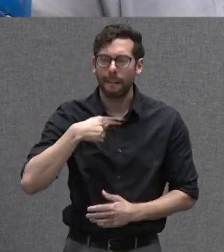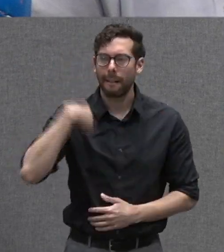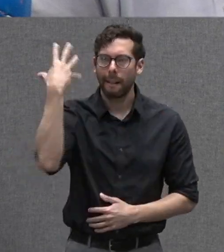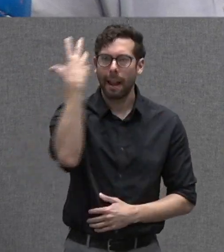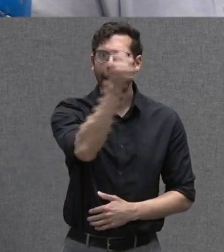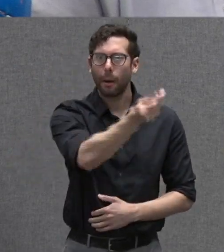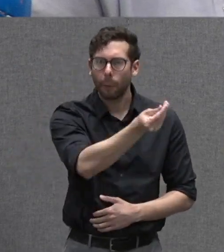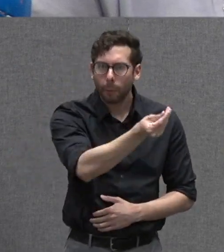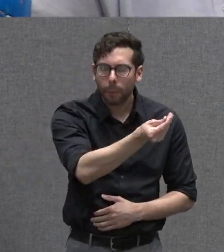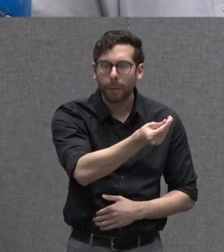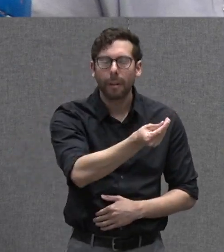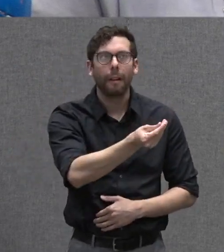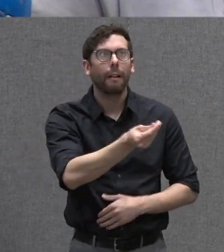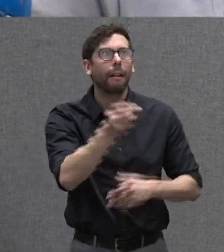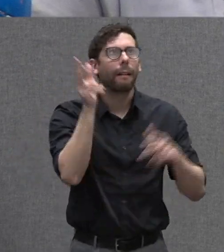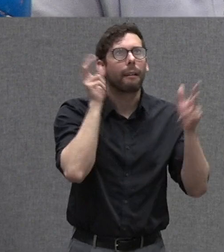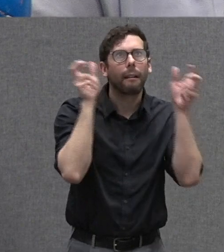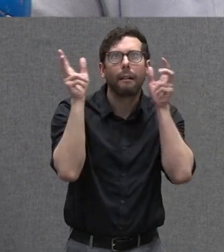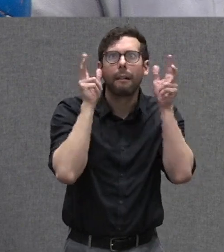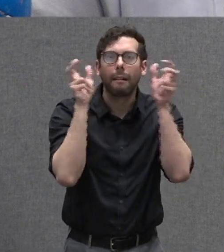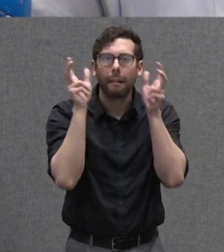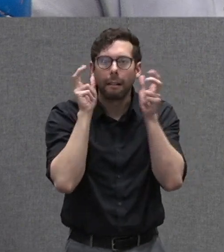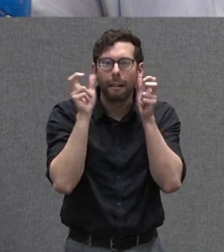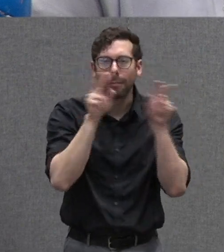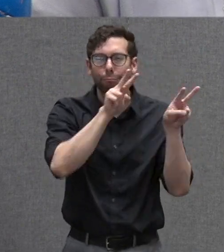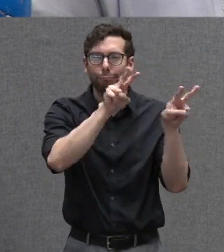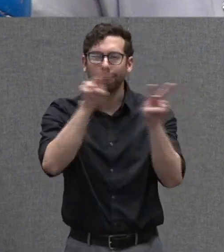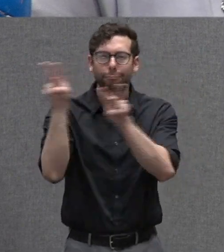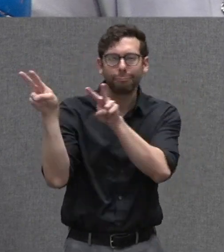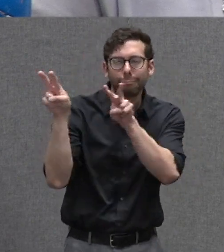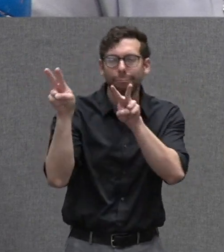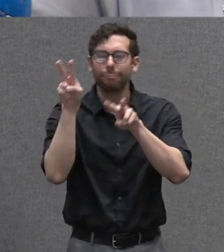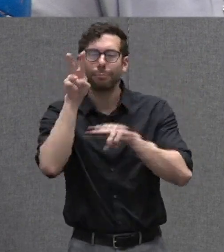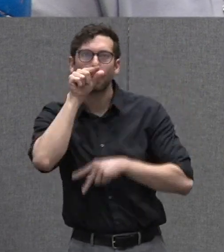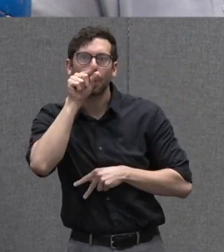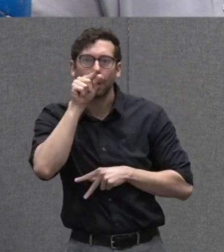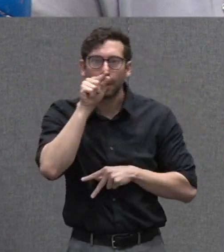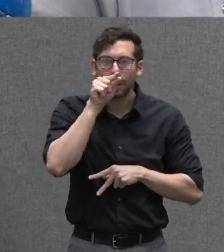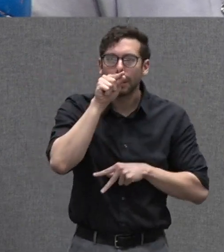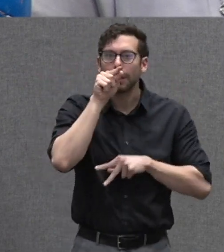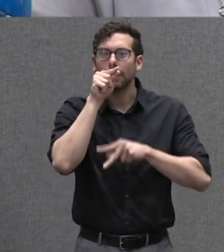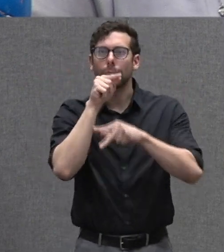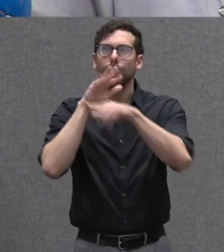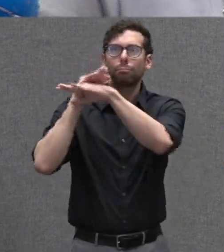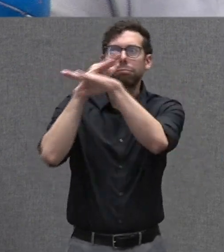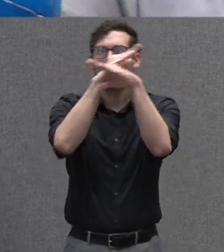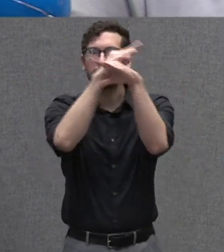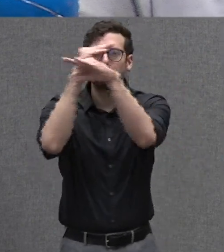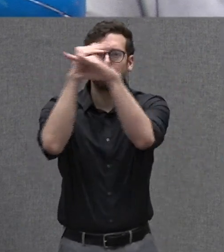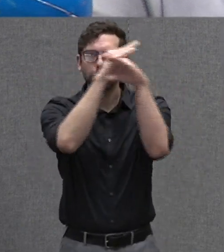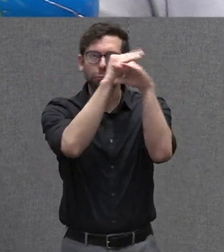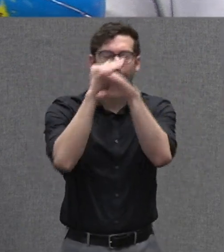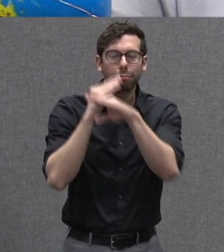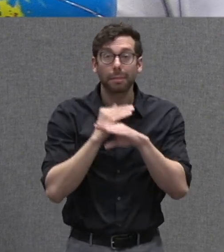I watch them fly around. Sometimes they're big birds, sometimes they're little birds.